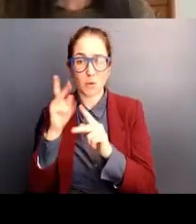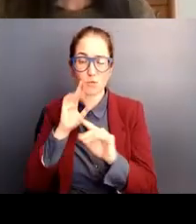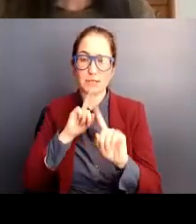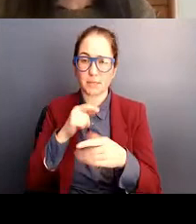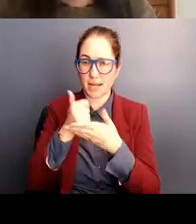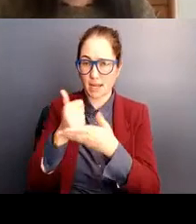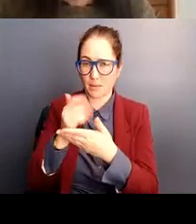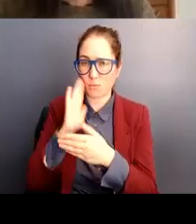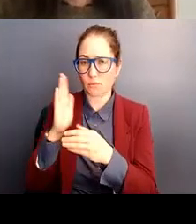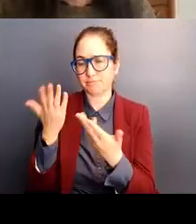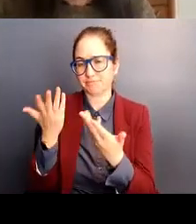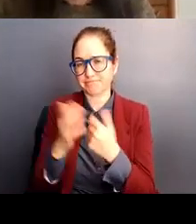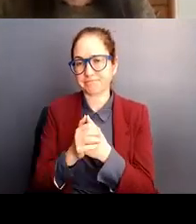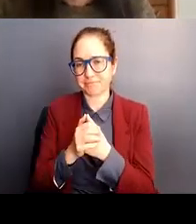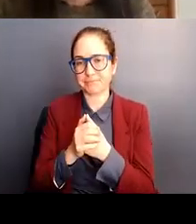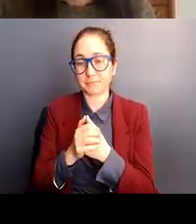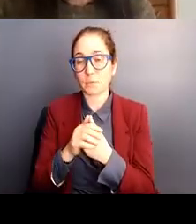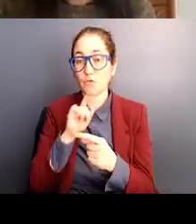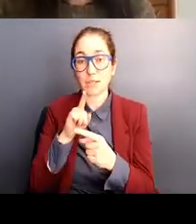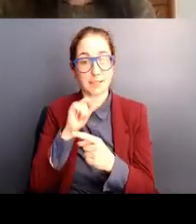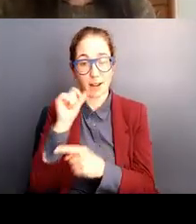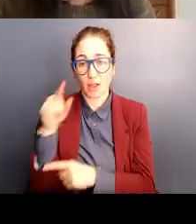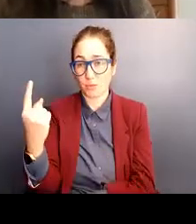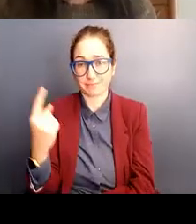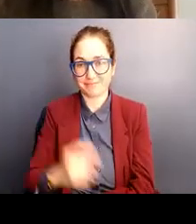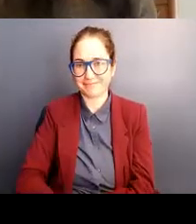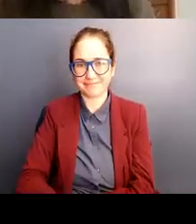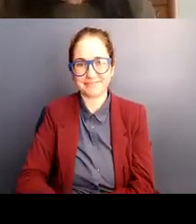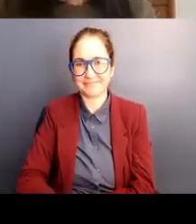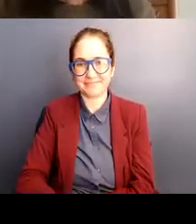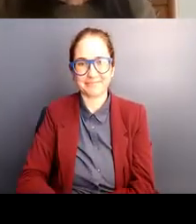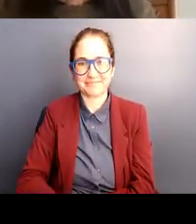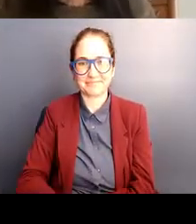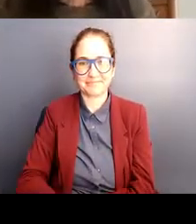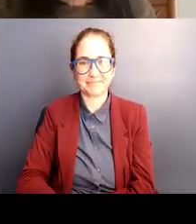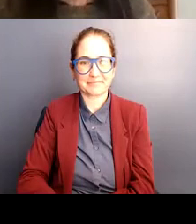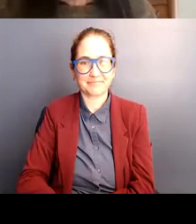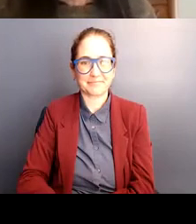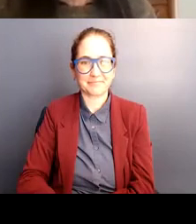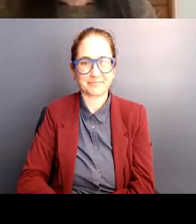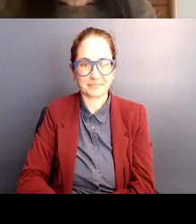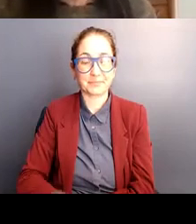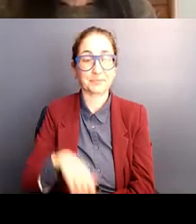Figure it out. So again, you're not alone. So here is what a statement of welcome is.